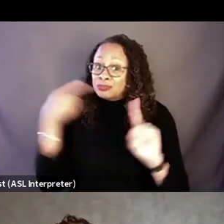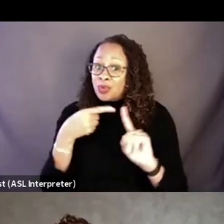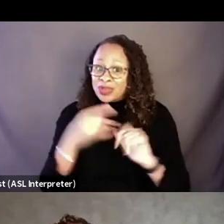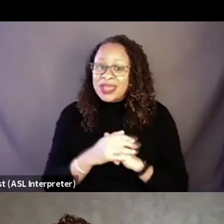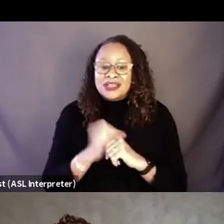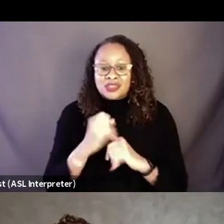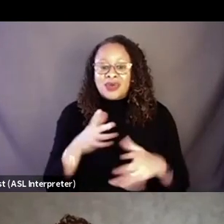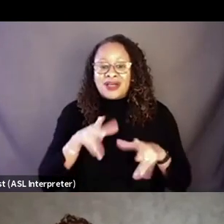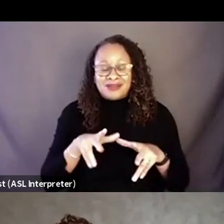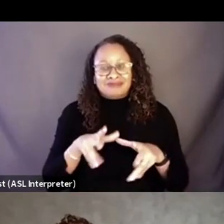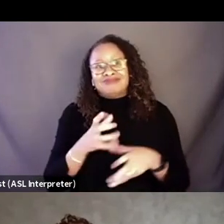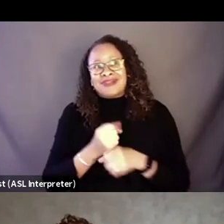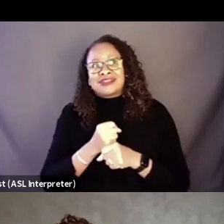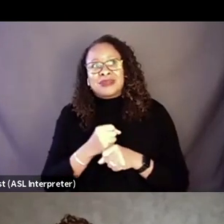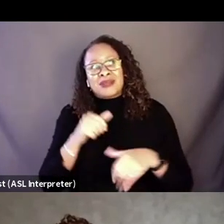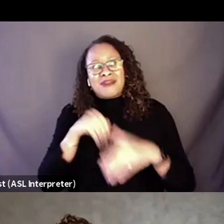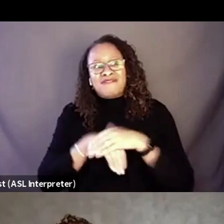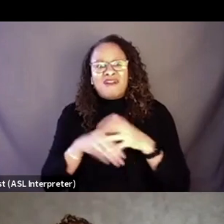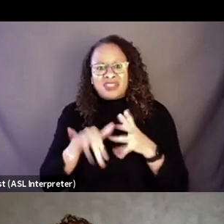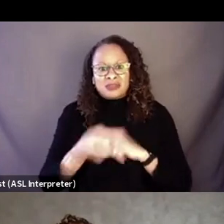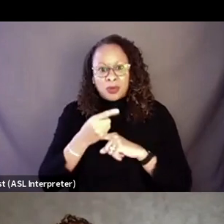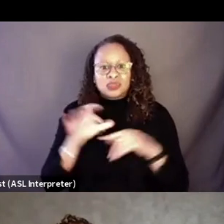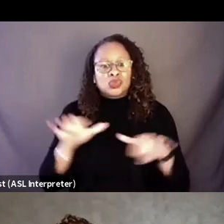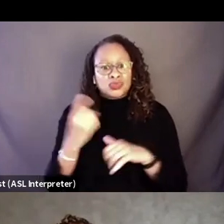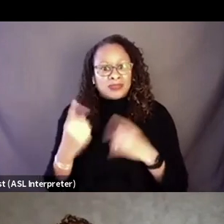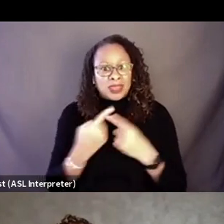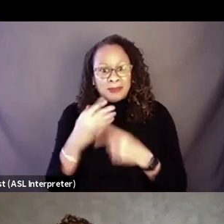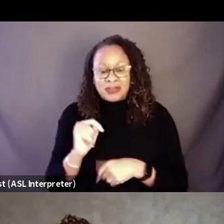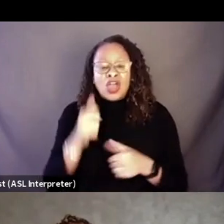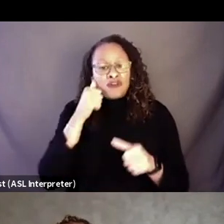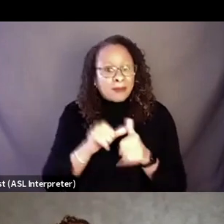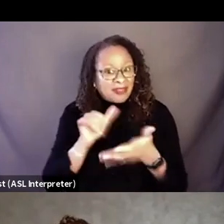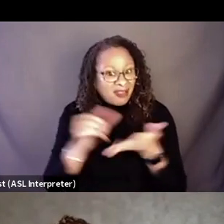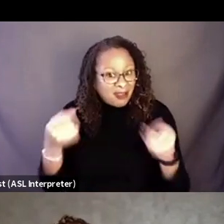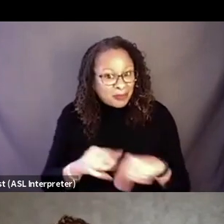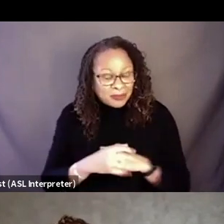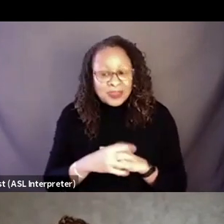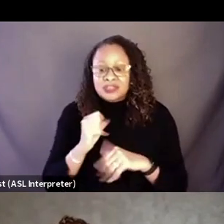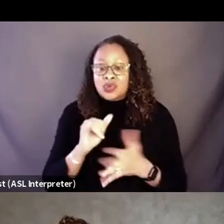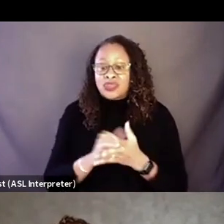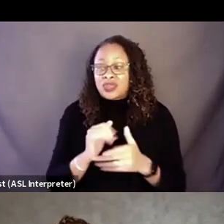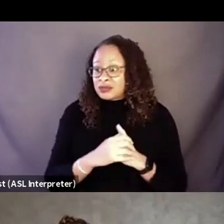and let's do something about it or let's remember this happened so that 'cause if we keep